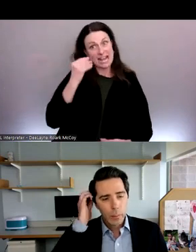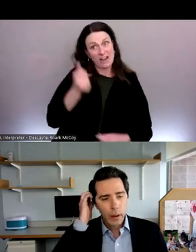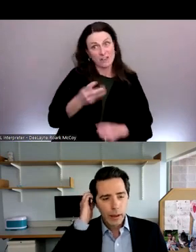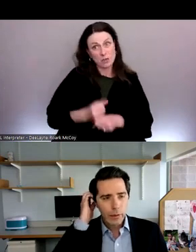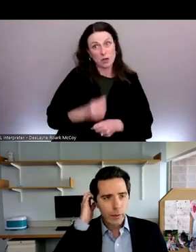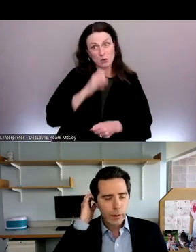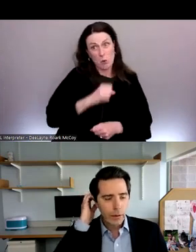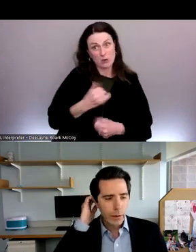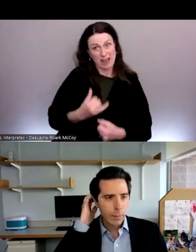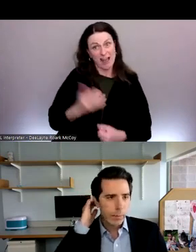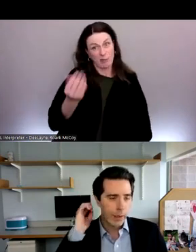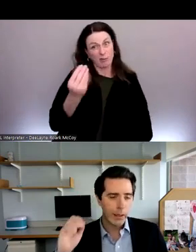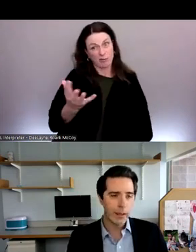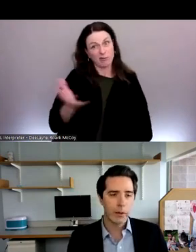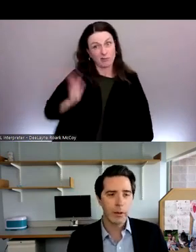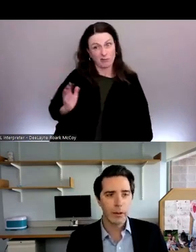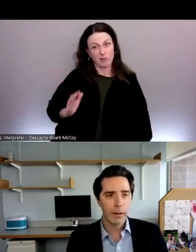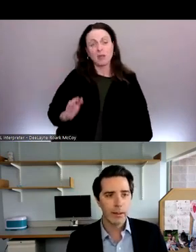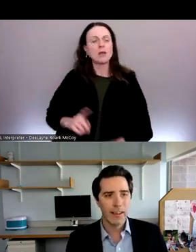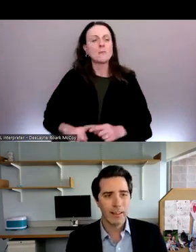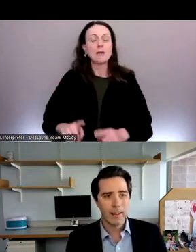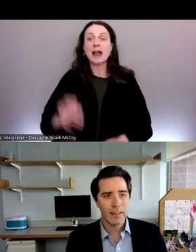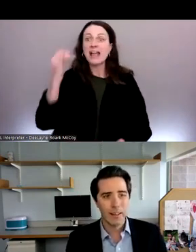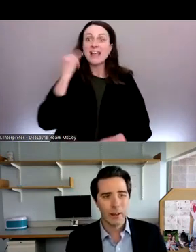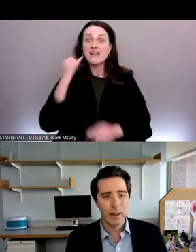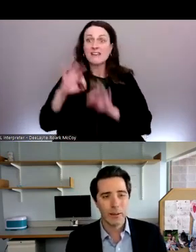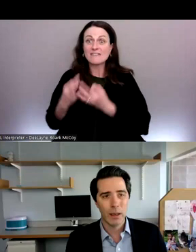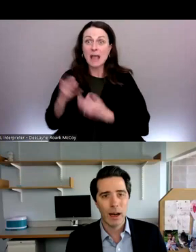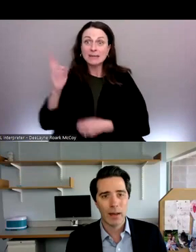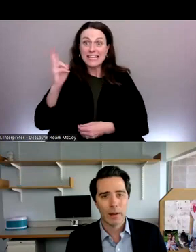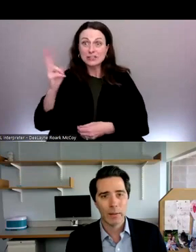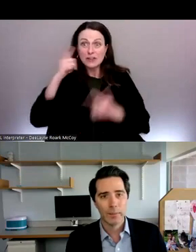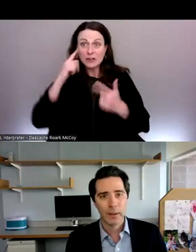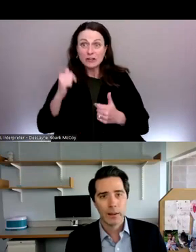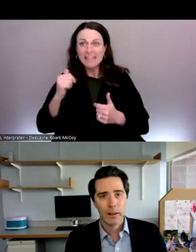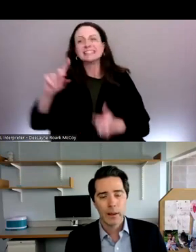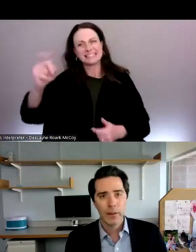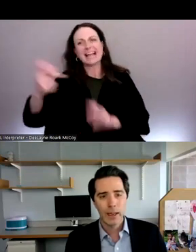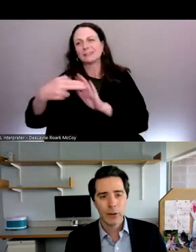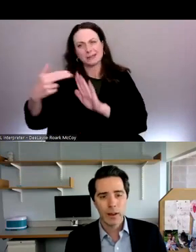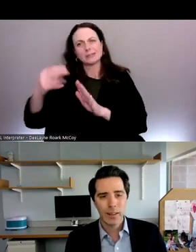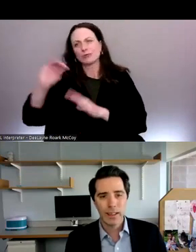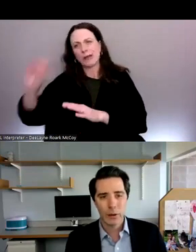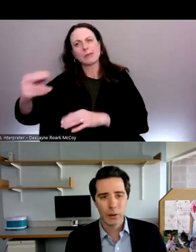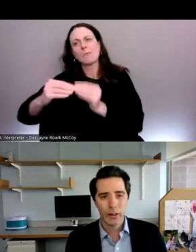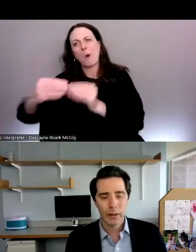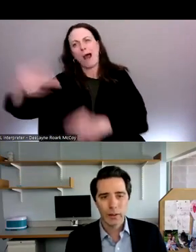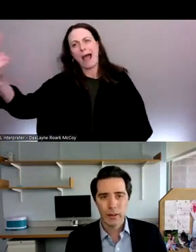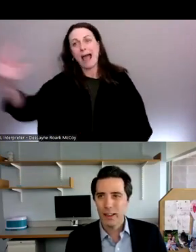but if there's a family history of hearing loss the diagnostic rate can be higher